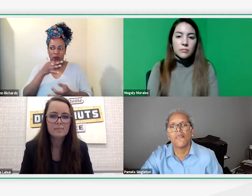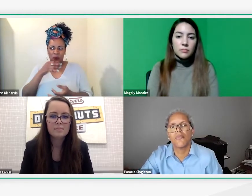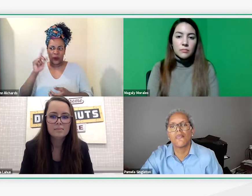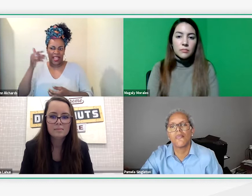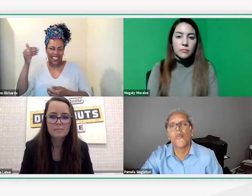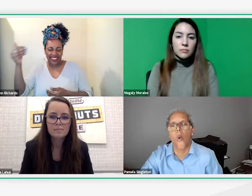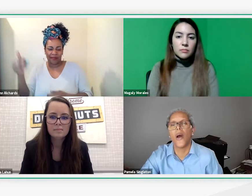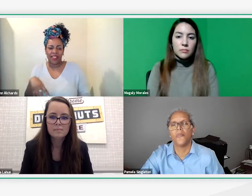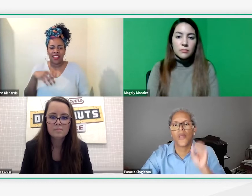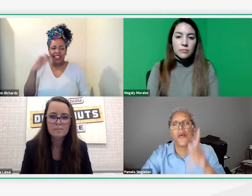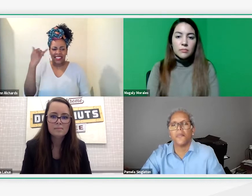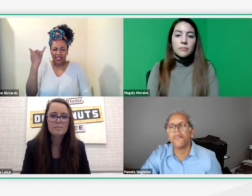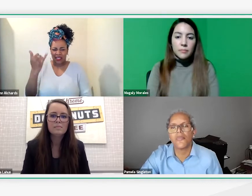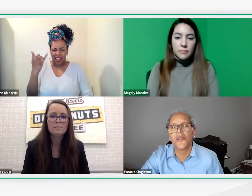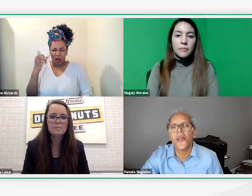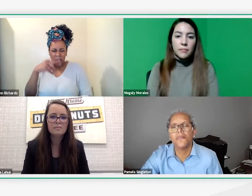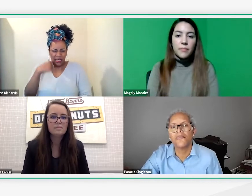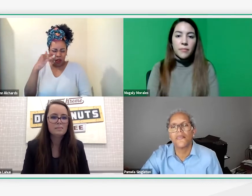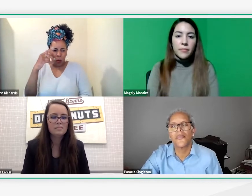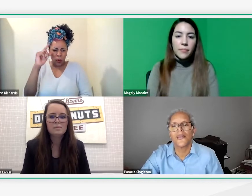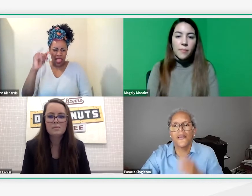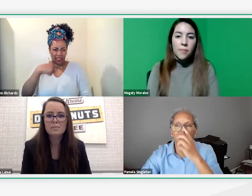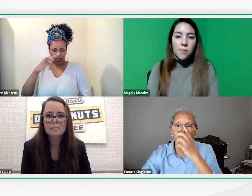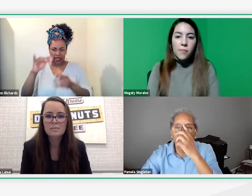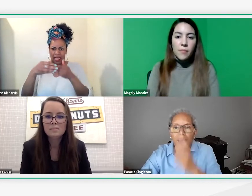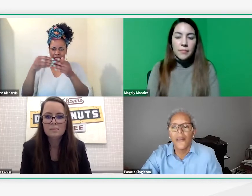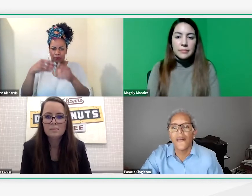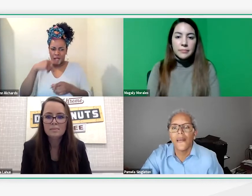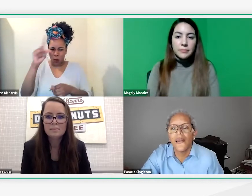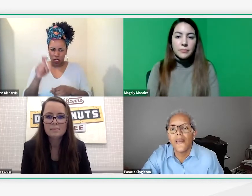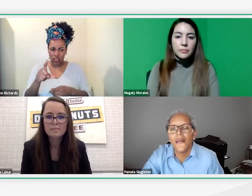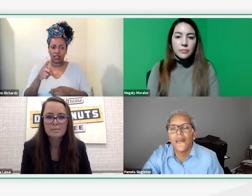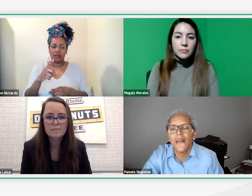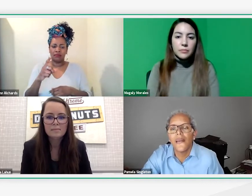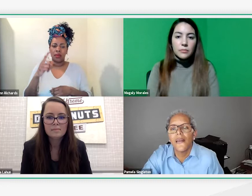Okay. Thank you for mentioning that. We will get to the W-2 shortly.